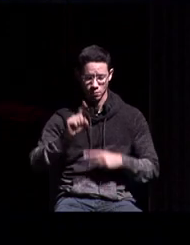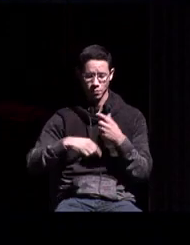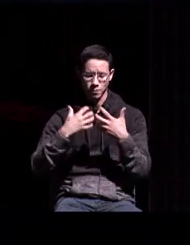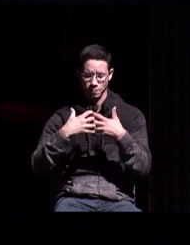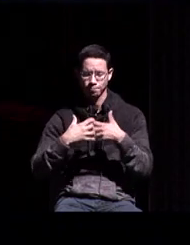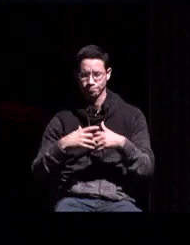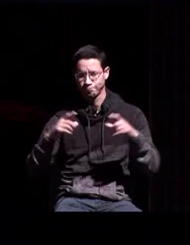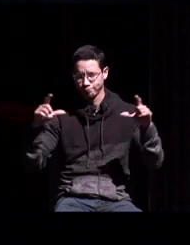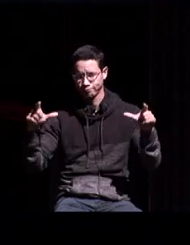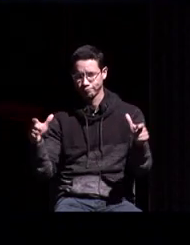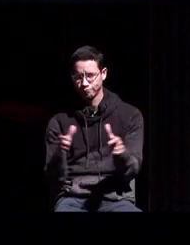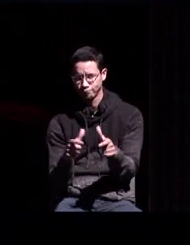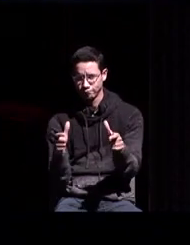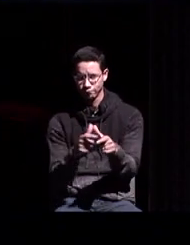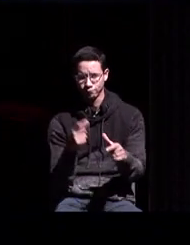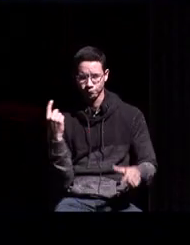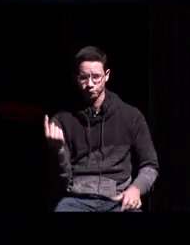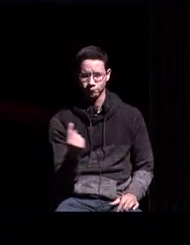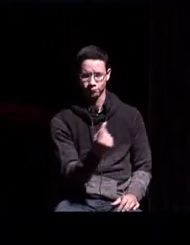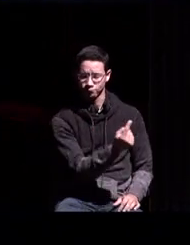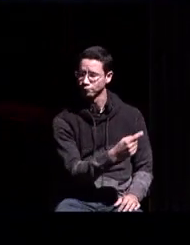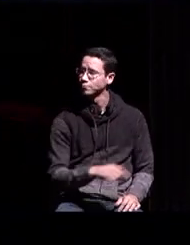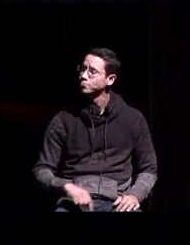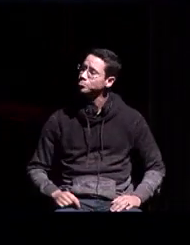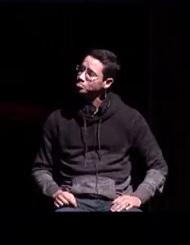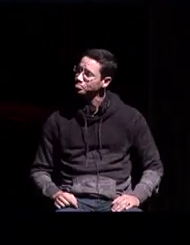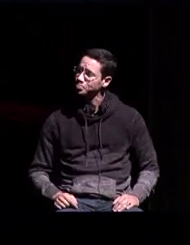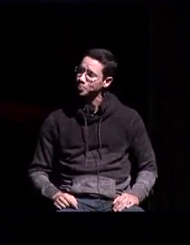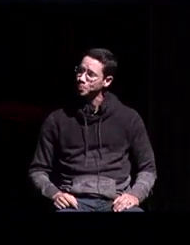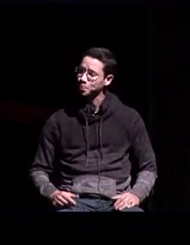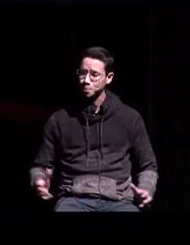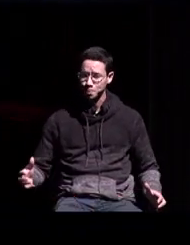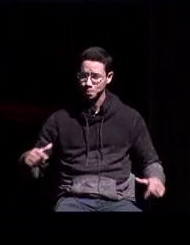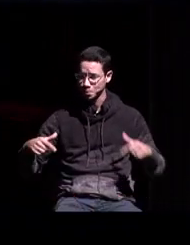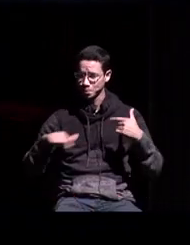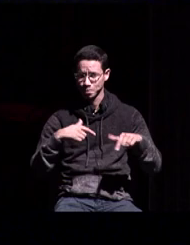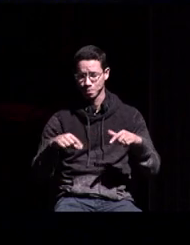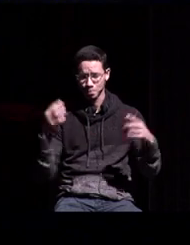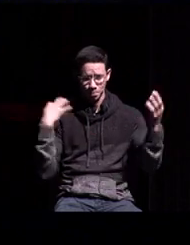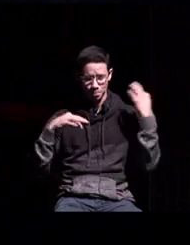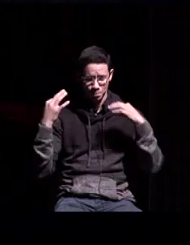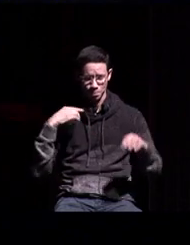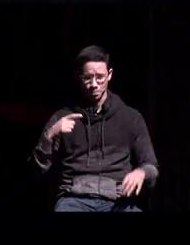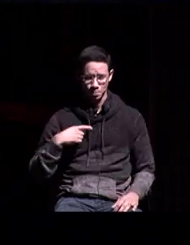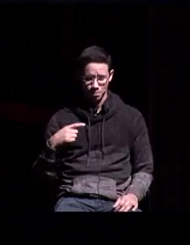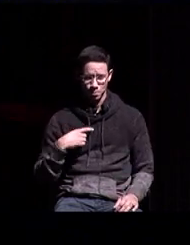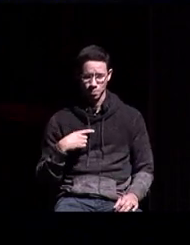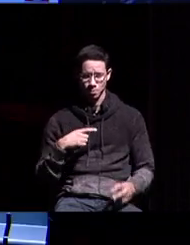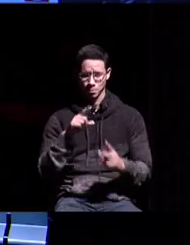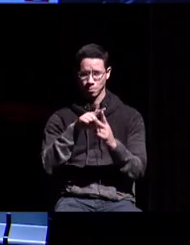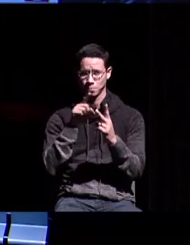Confederations of tourism workers we have two: Contratuh and Contracs.